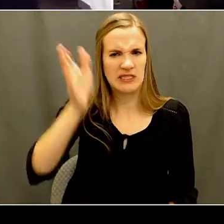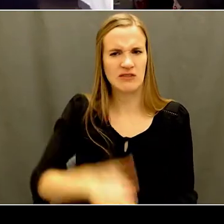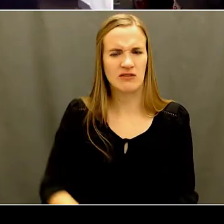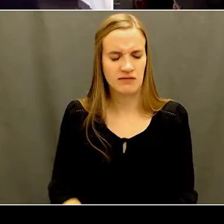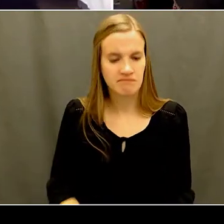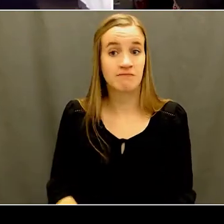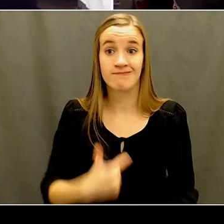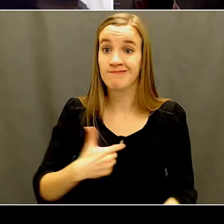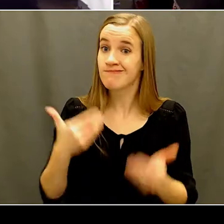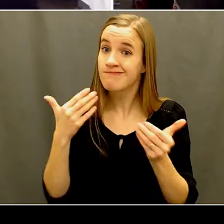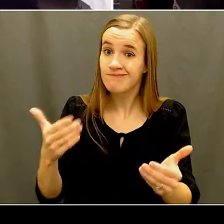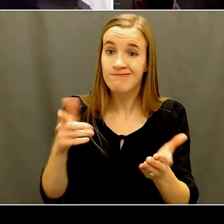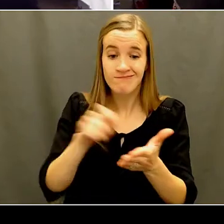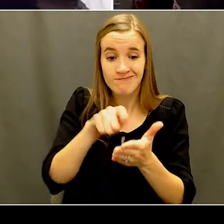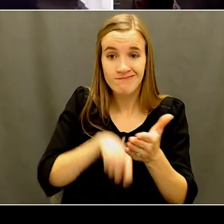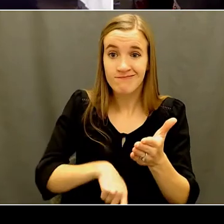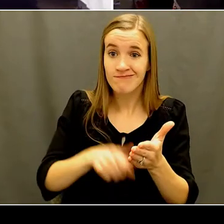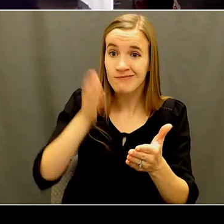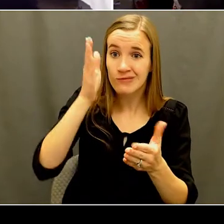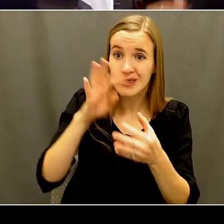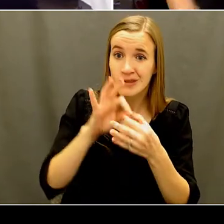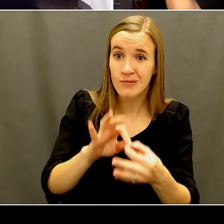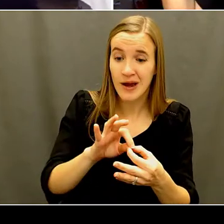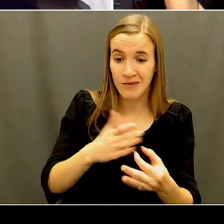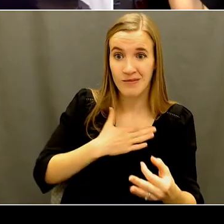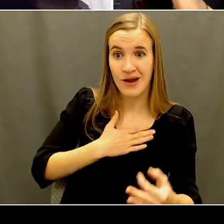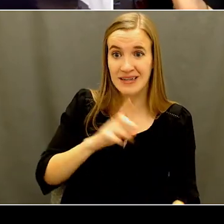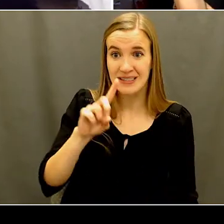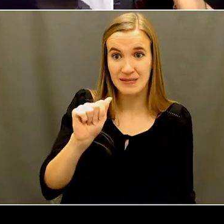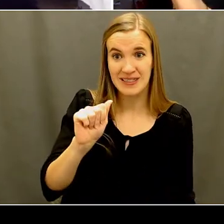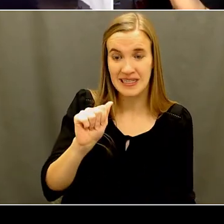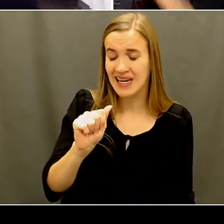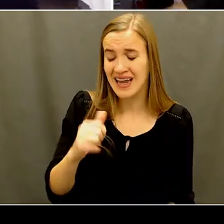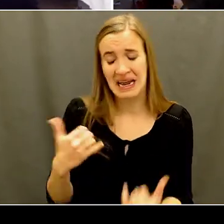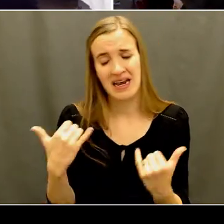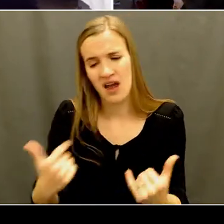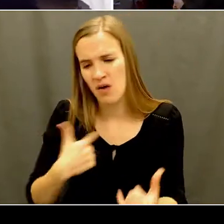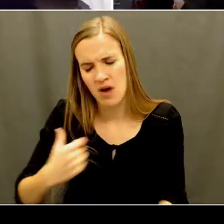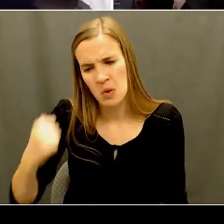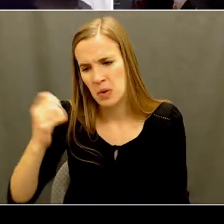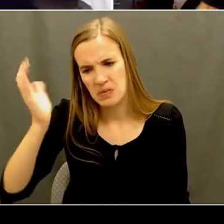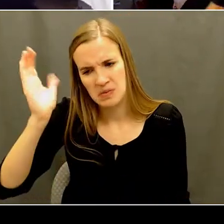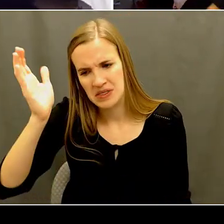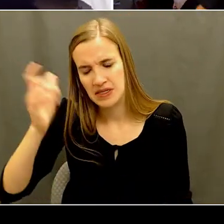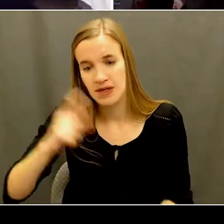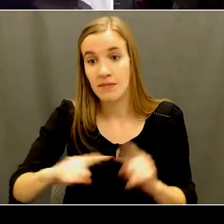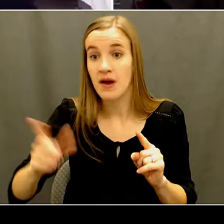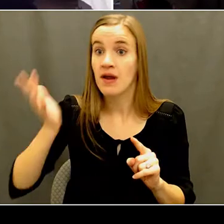was very much you know, inspiration, overcoming, but they were right. I won.